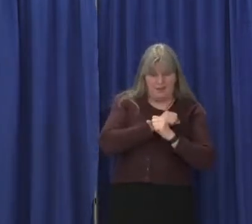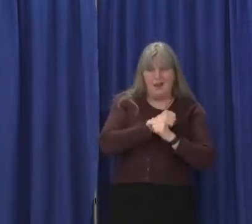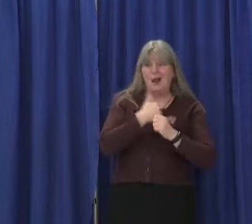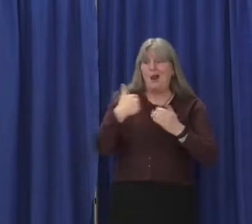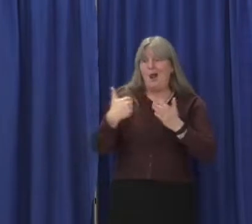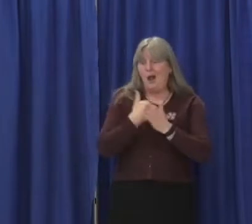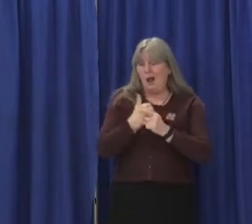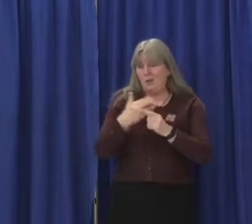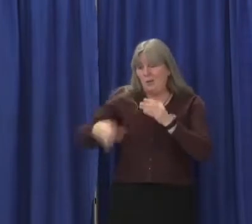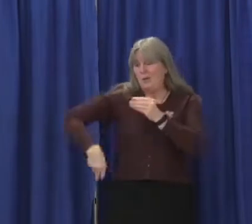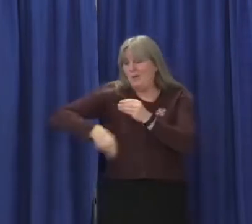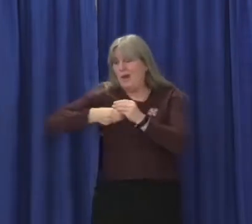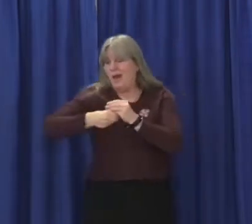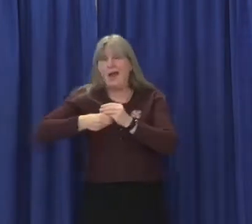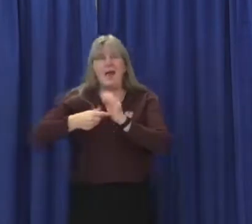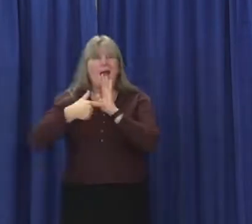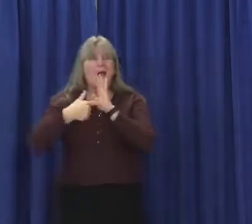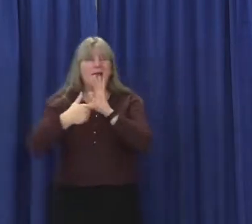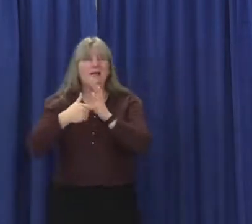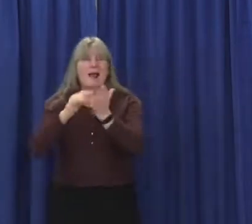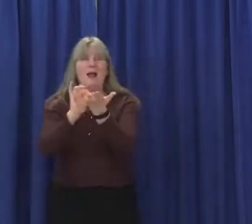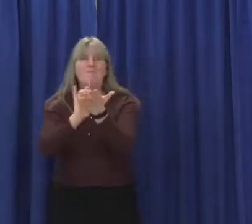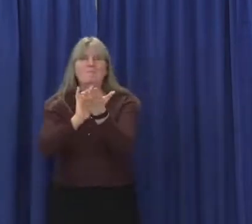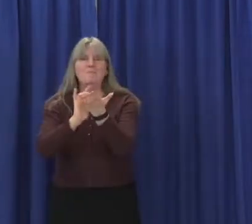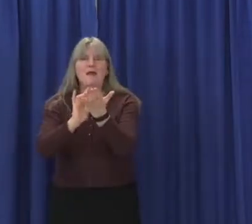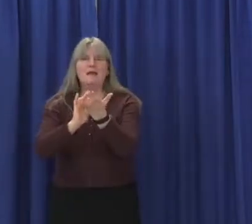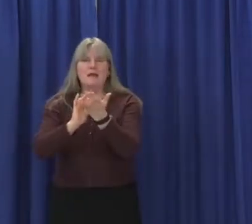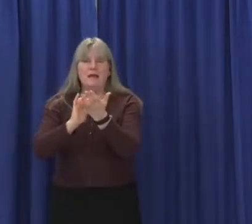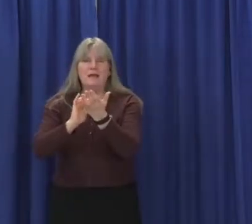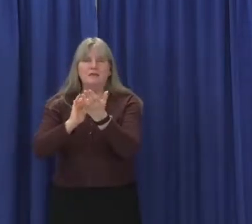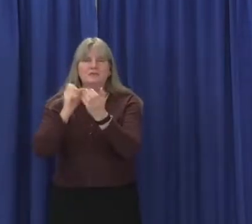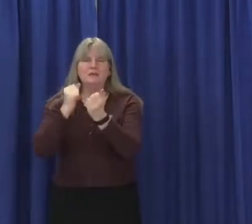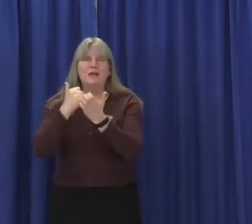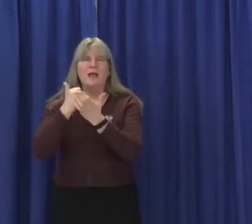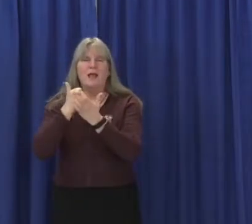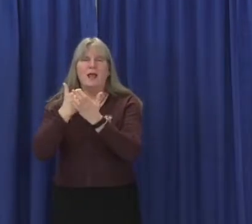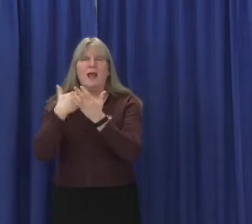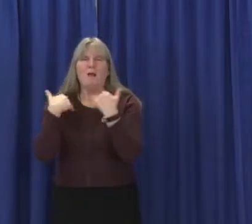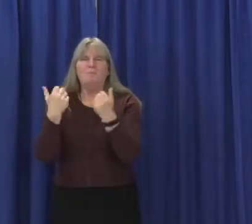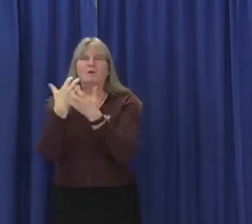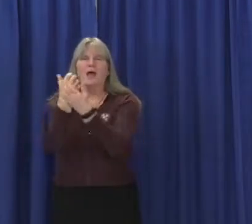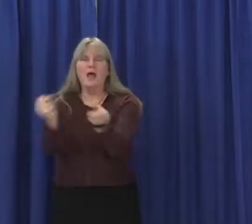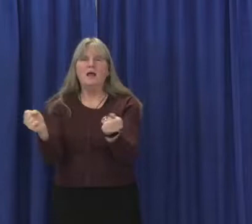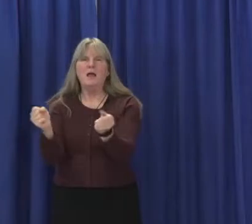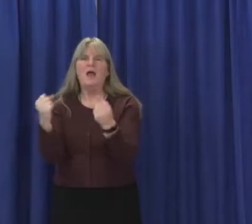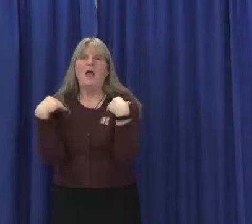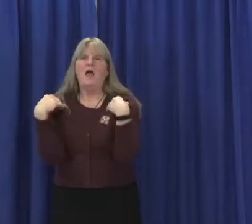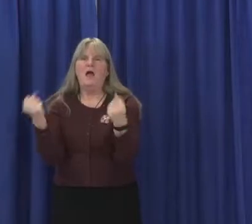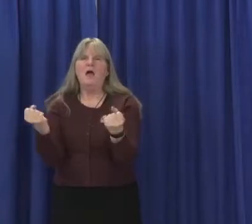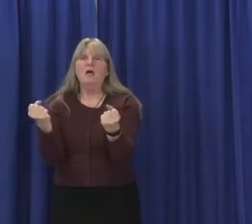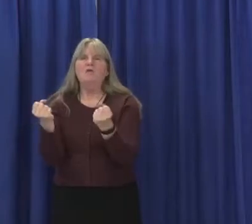horizon, such as a treatment that's just been authorized by Health Canada.